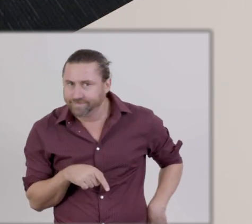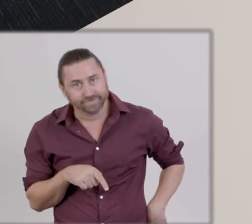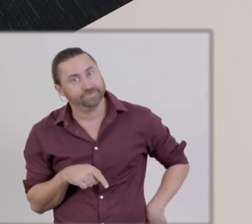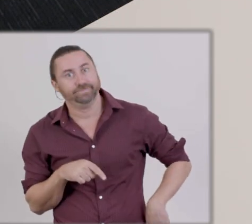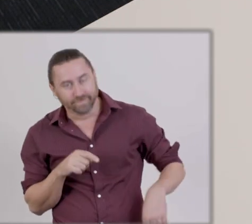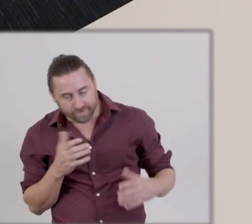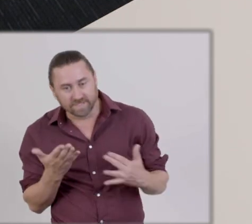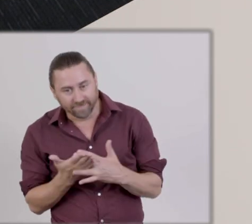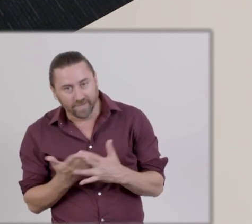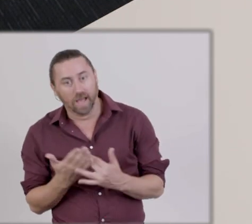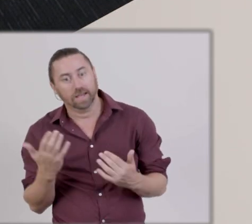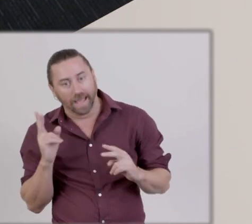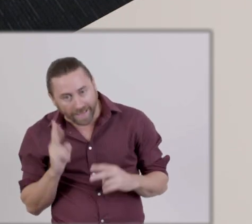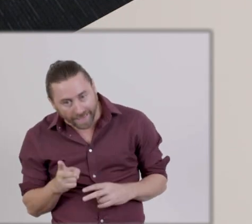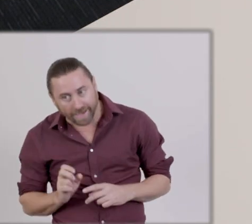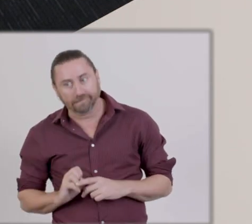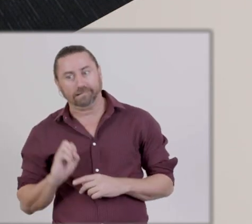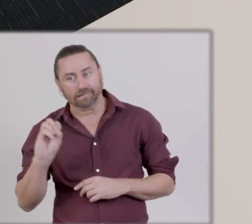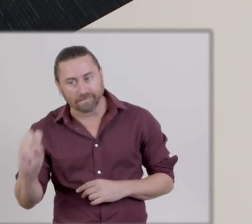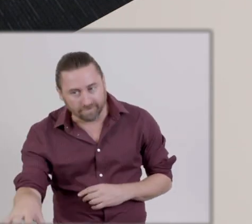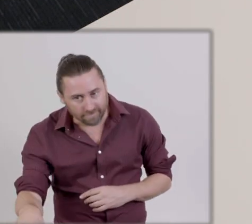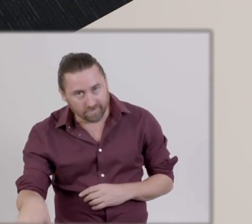So, we have to keep dividing.